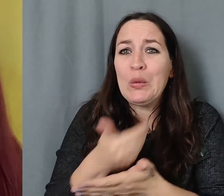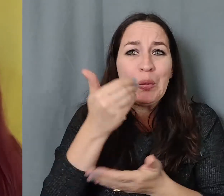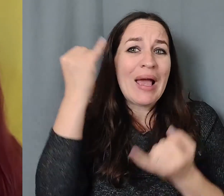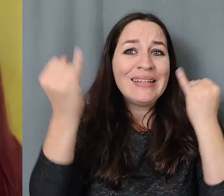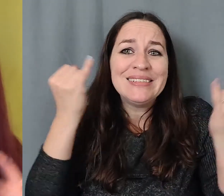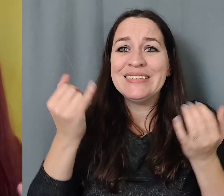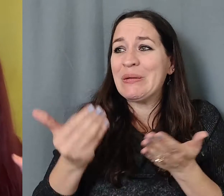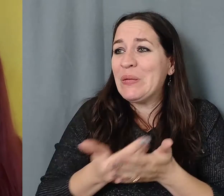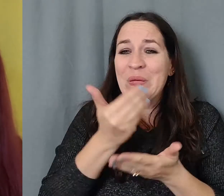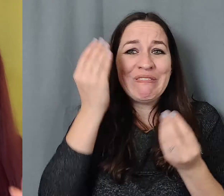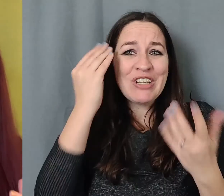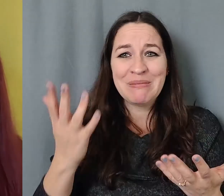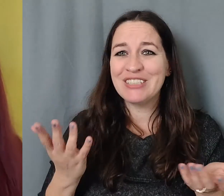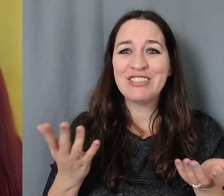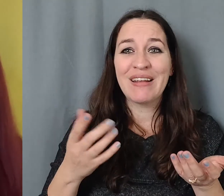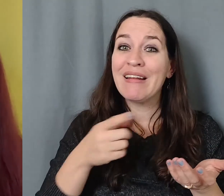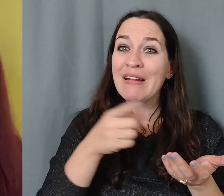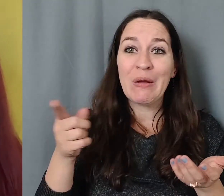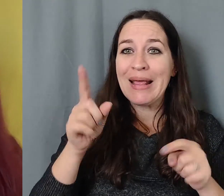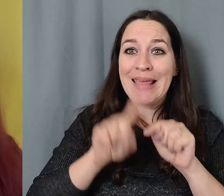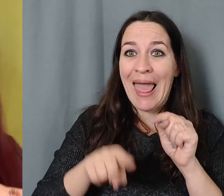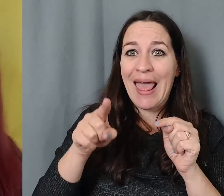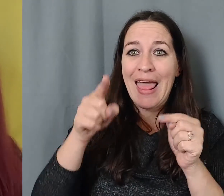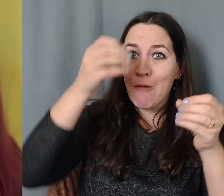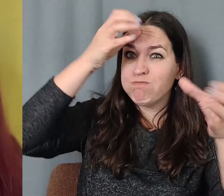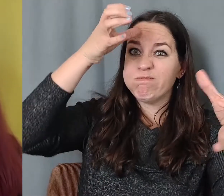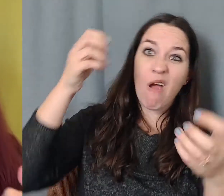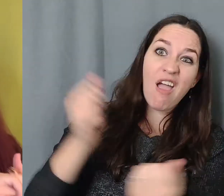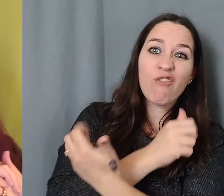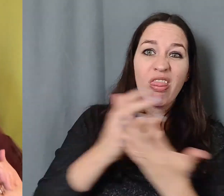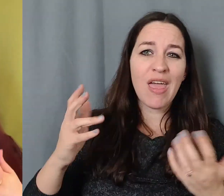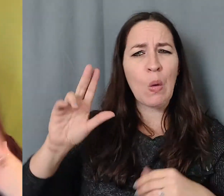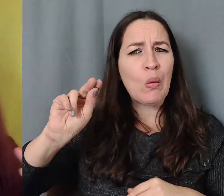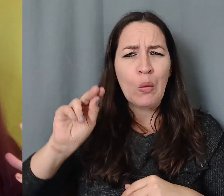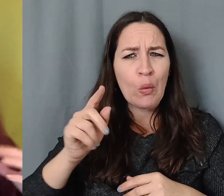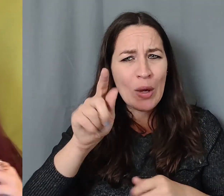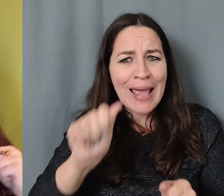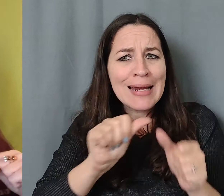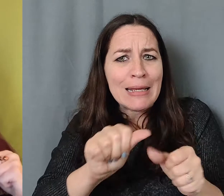You do not know everything about anything. And so there's always room to grow, always space to stretch, always space